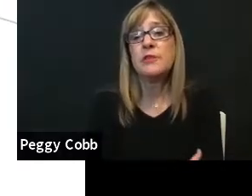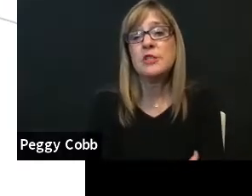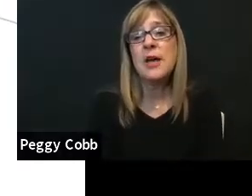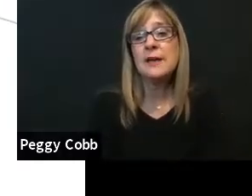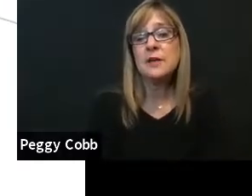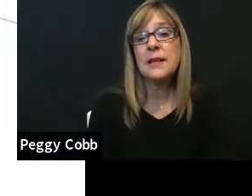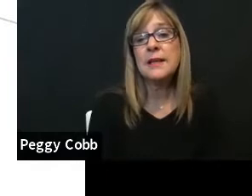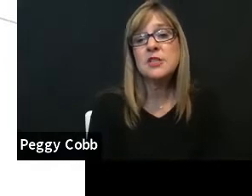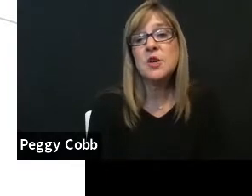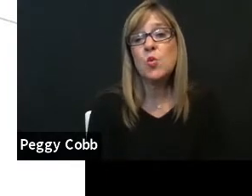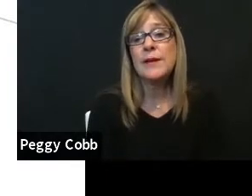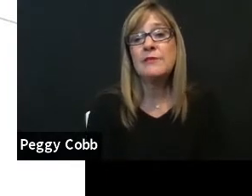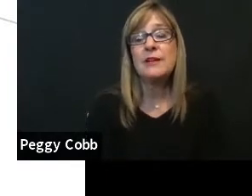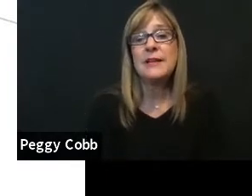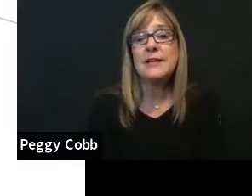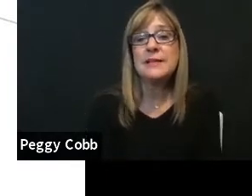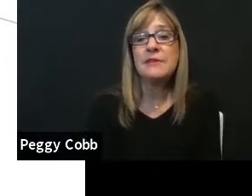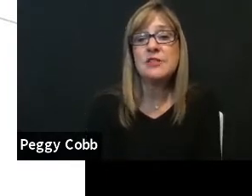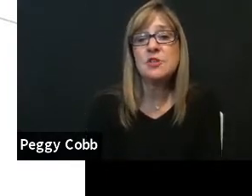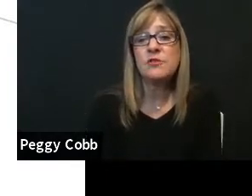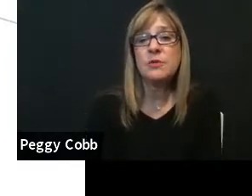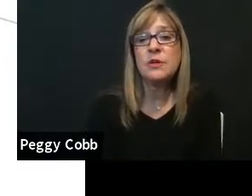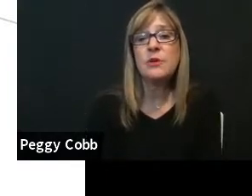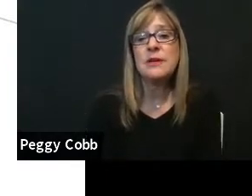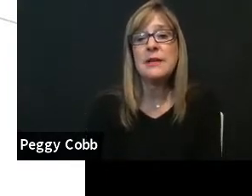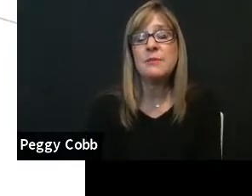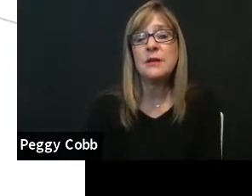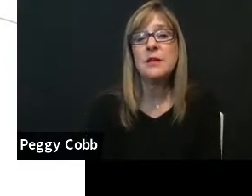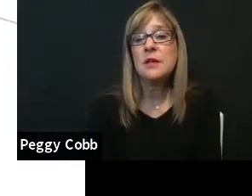for the child and let us know whatever it is. Give us your phone number and email.